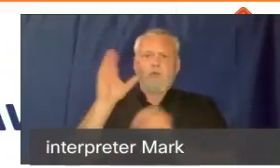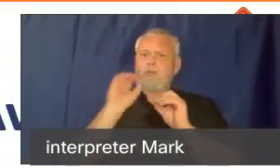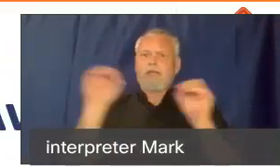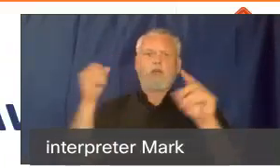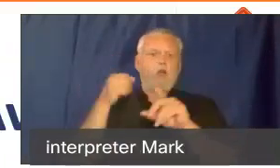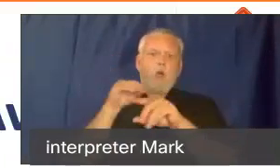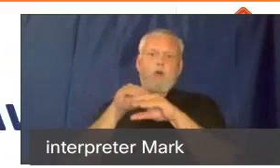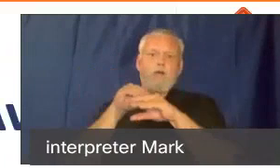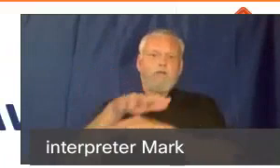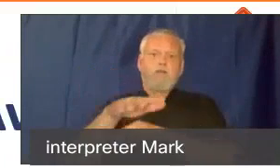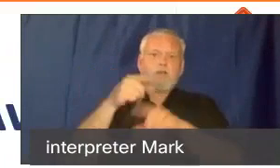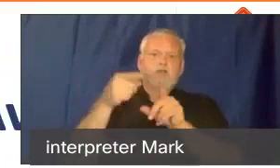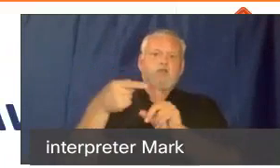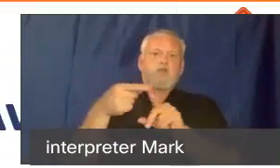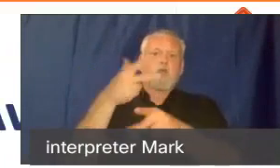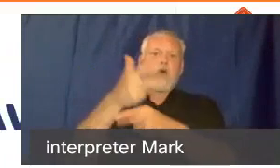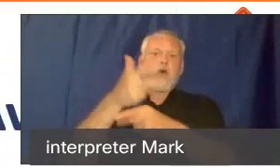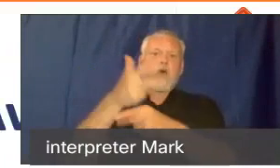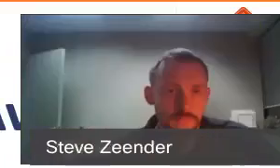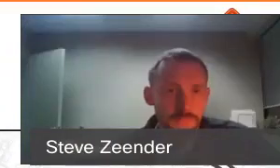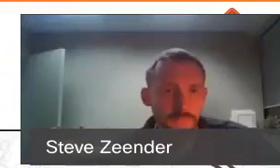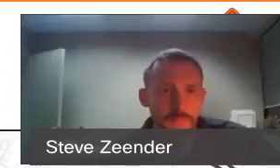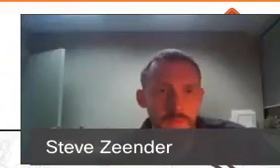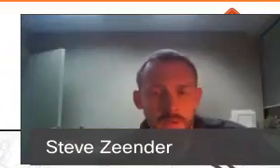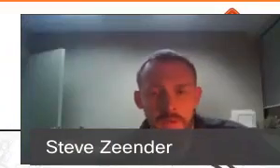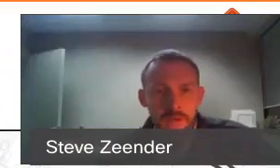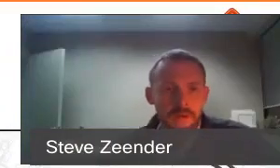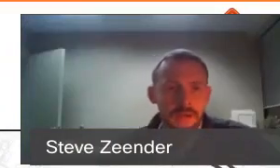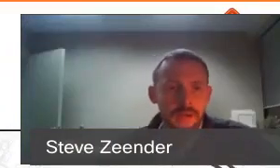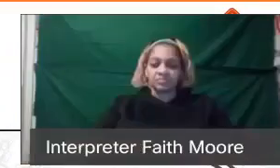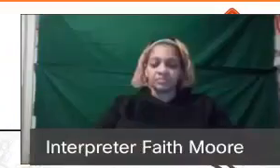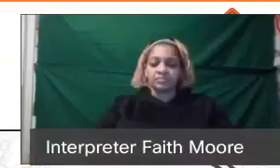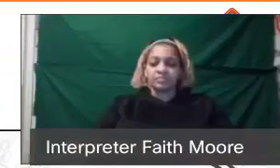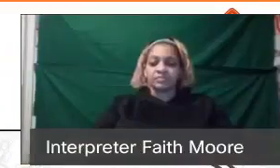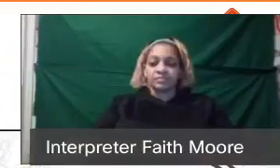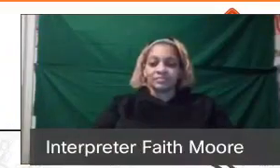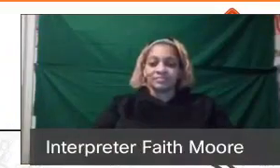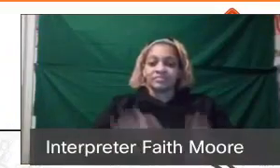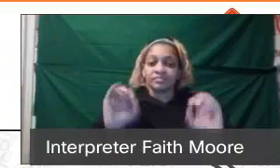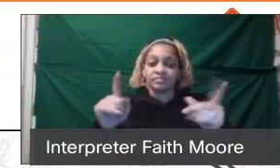To parking along McDonald hey, moving.